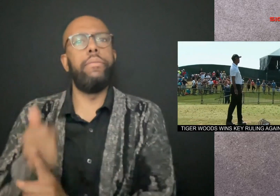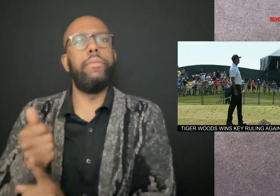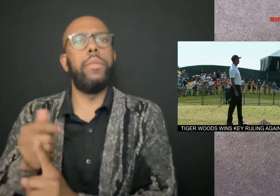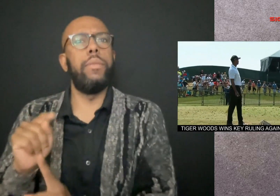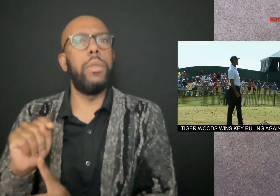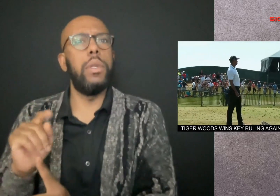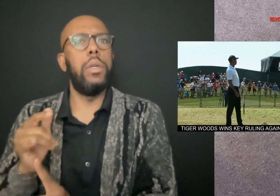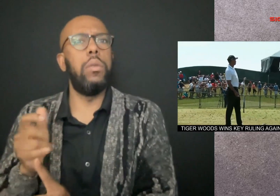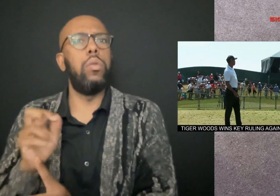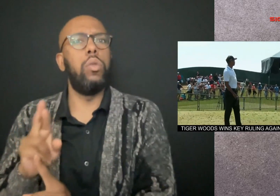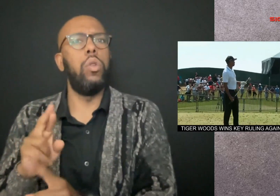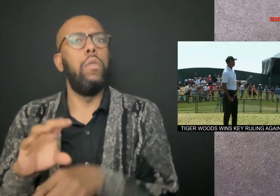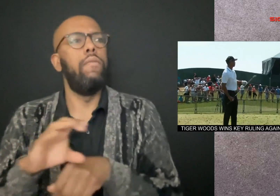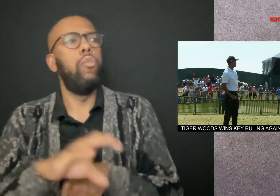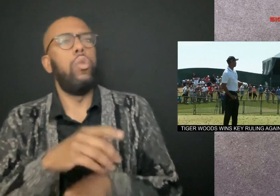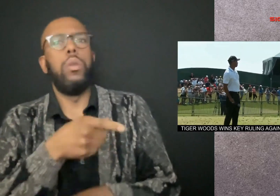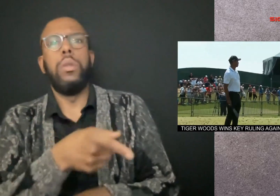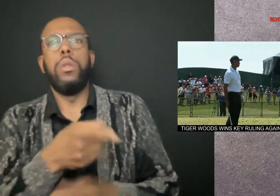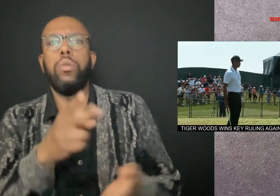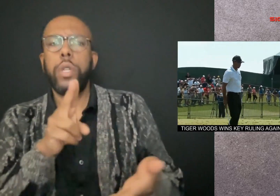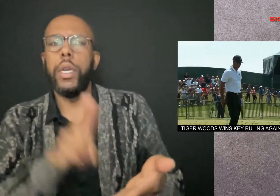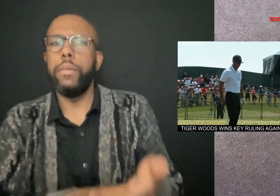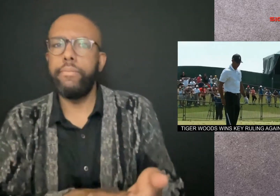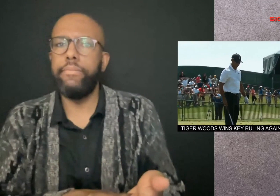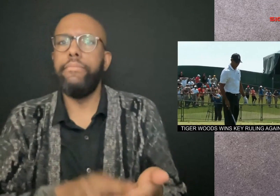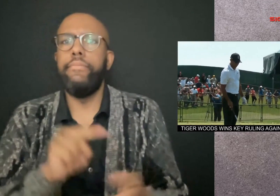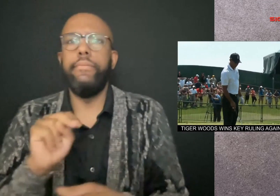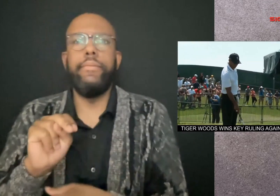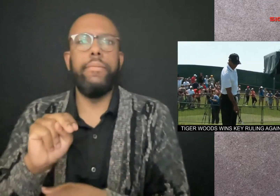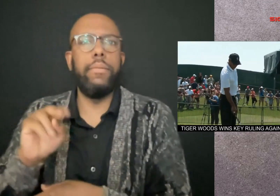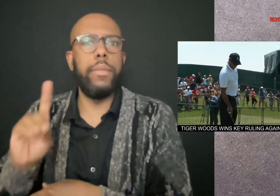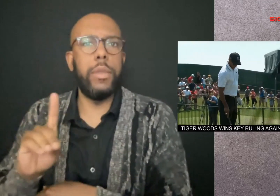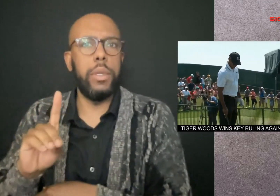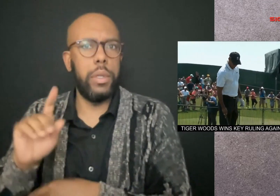Herman claims she was forced to sign a non-disclosure agreement when the